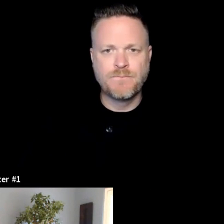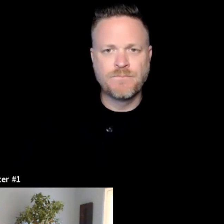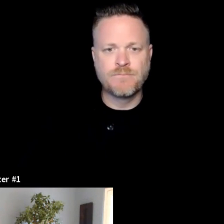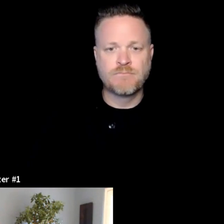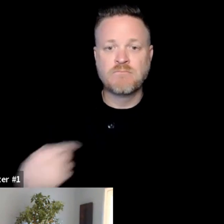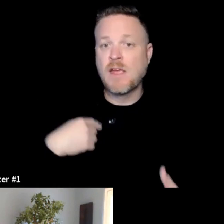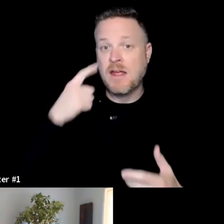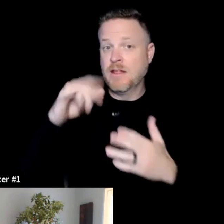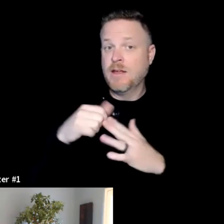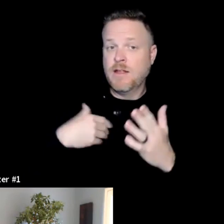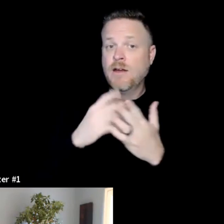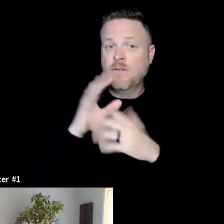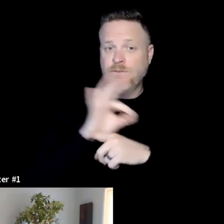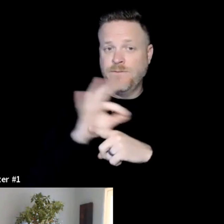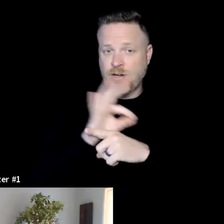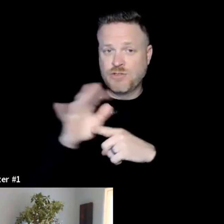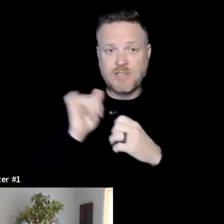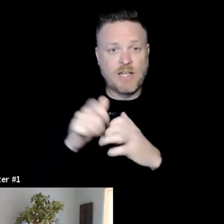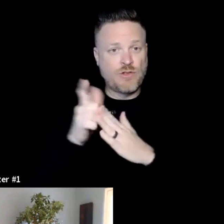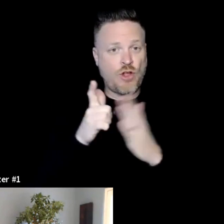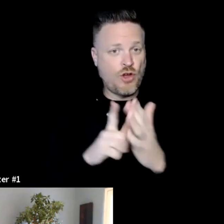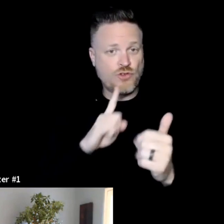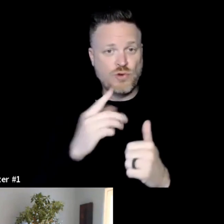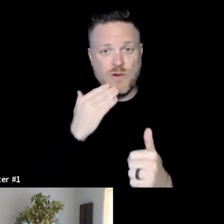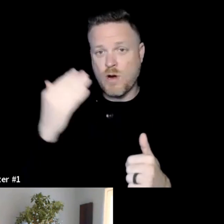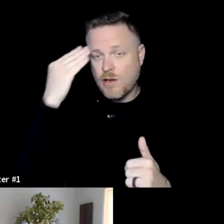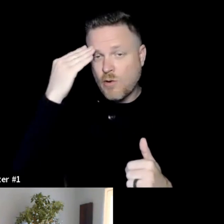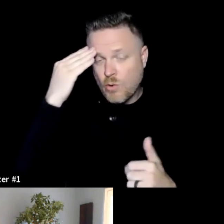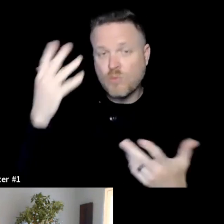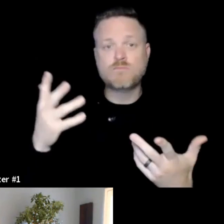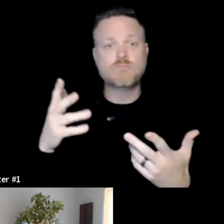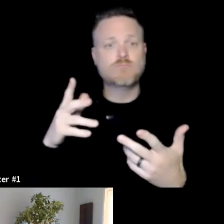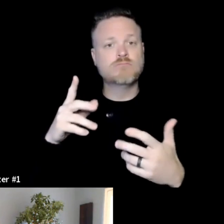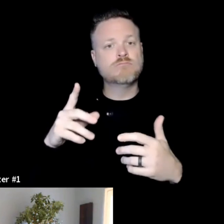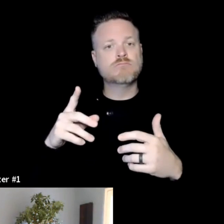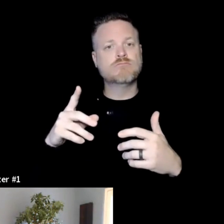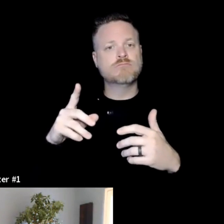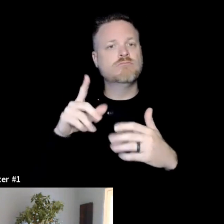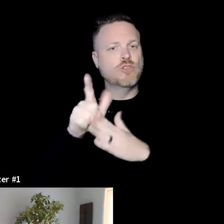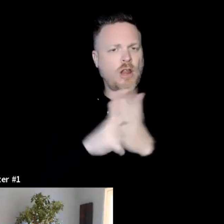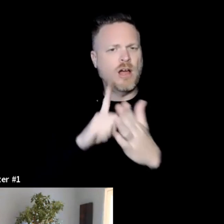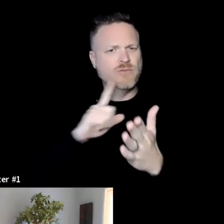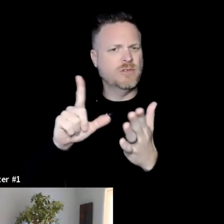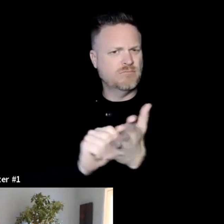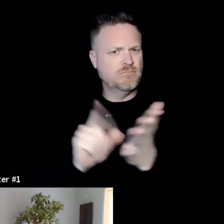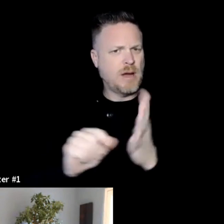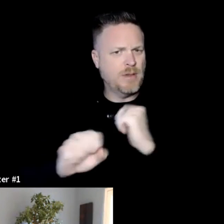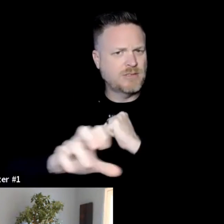fact that the law is well known. The law has been essentially publicized so widely. There have also